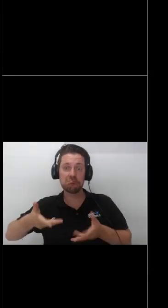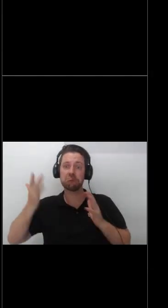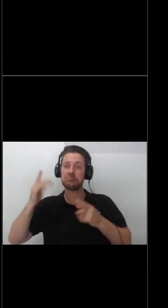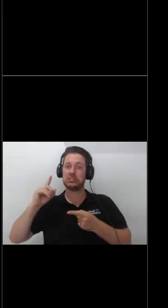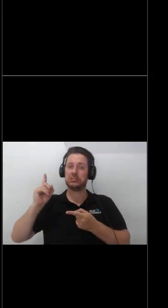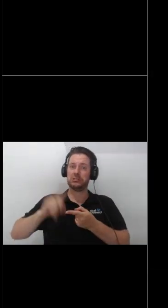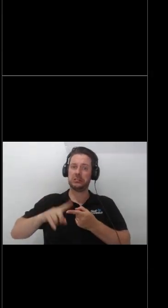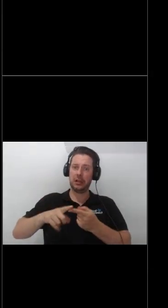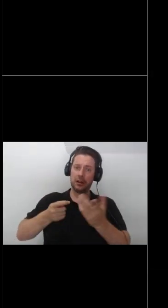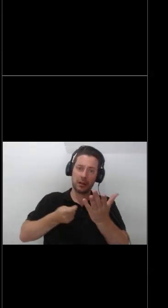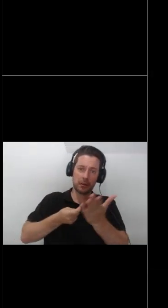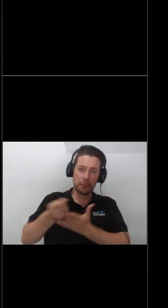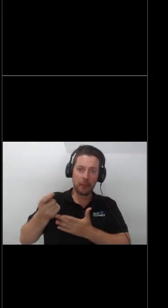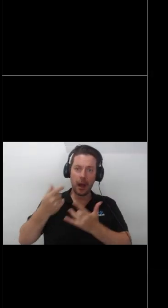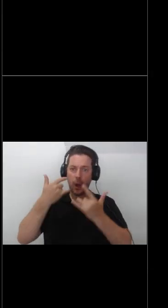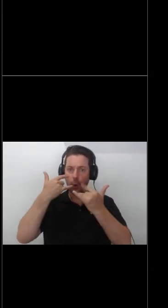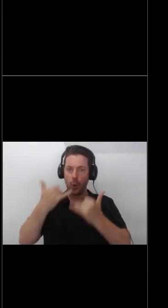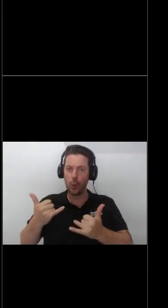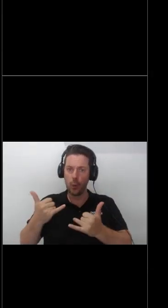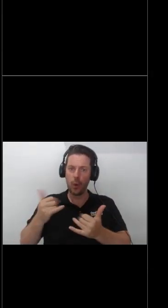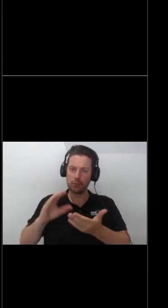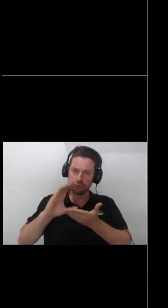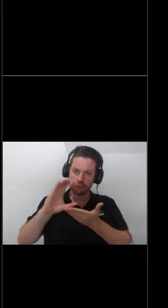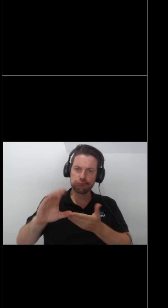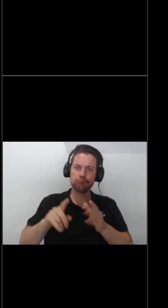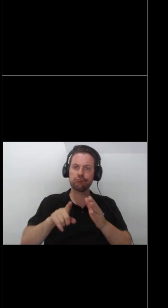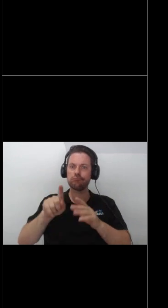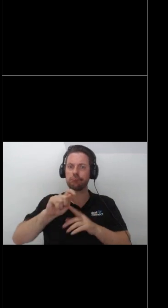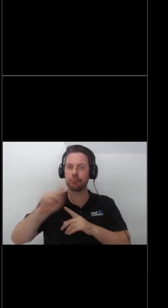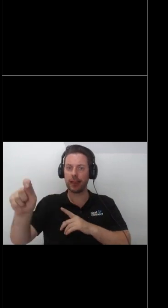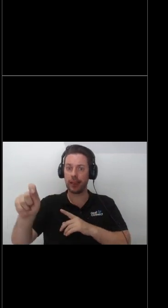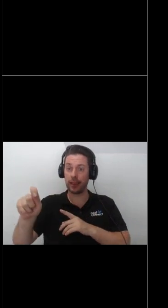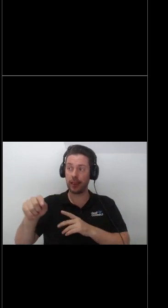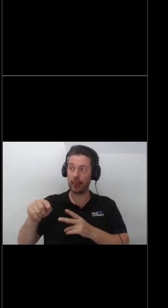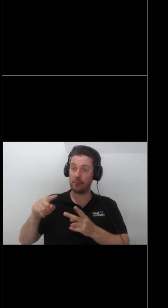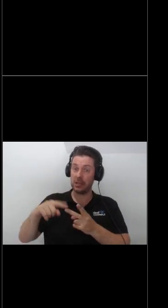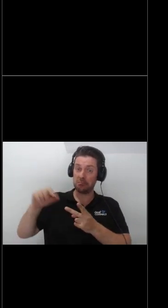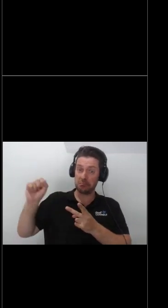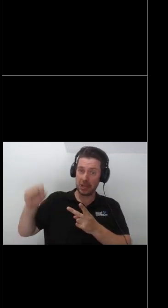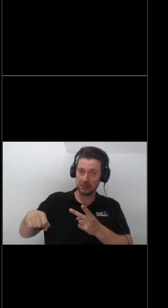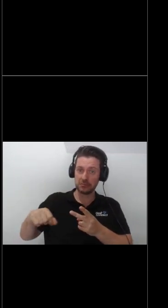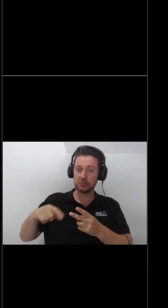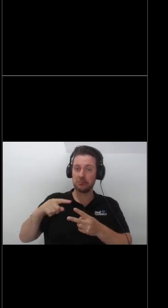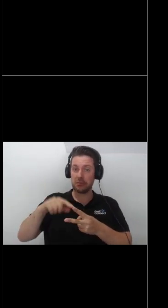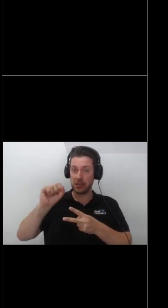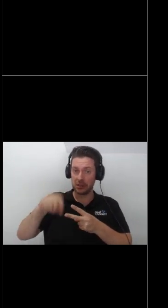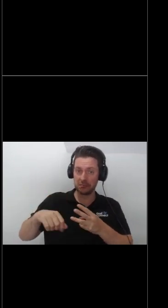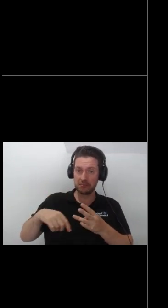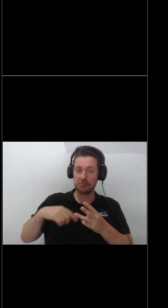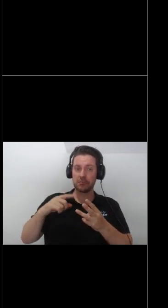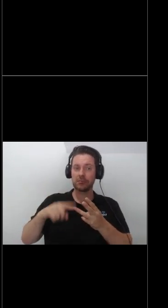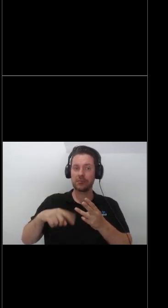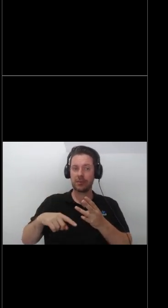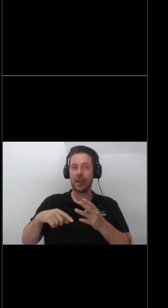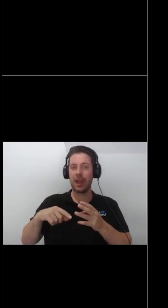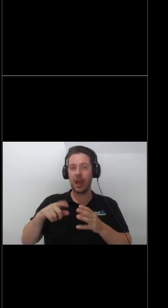So the proposed appeal and three, the third test is the appropriate spending of limited public legal grants for legal assistance tests,